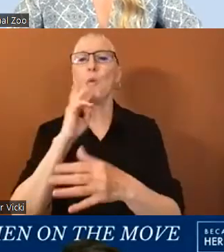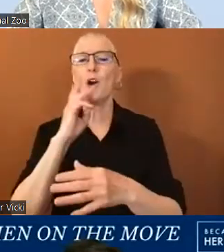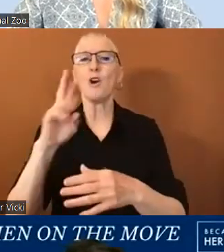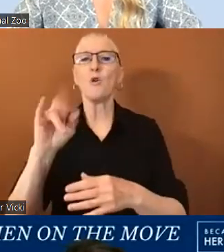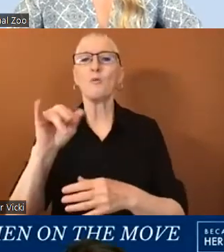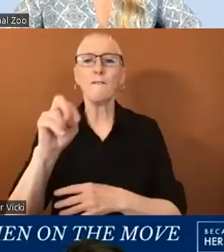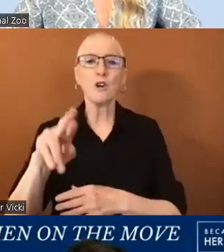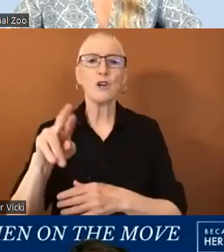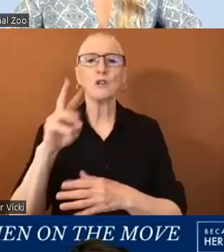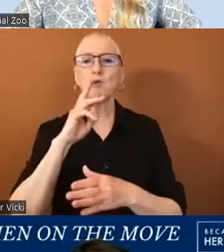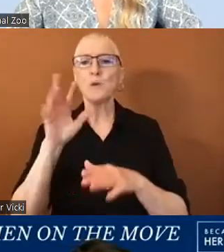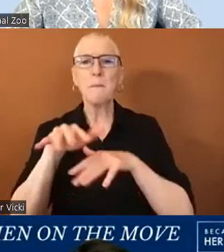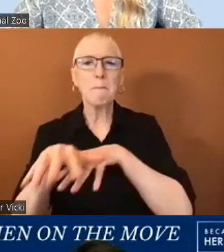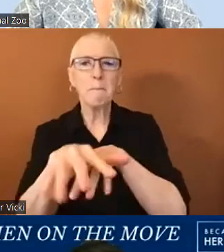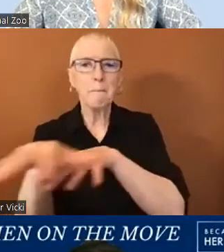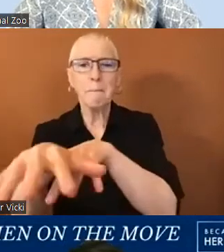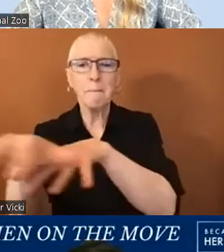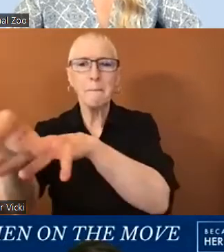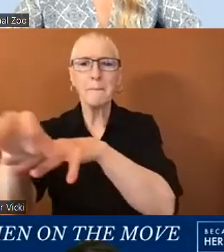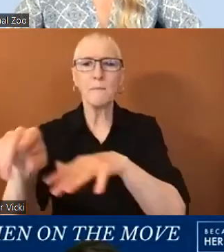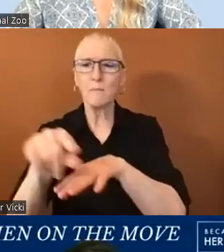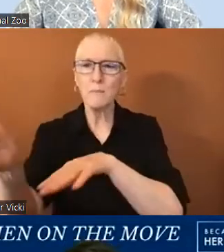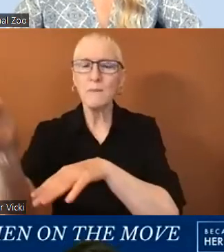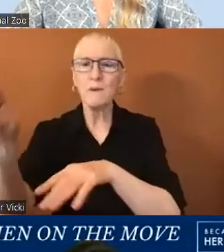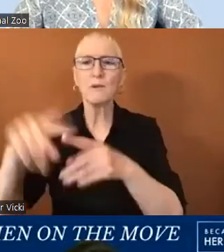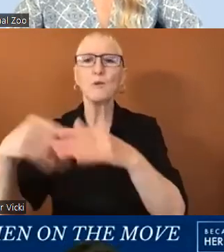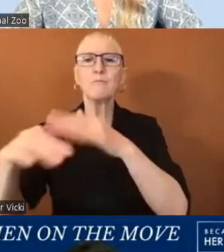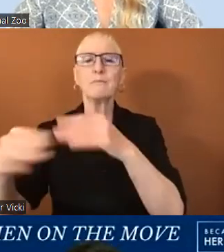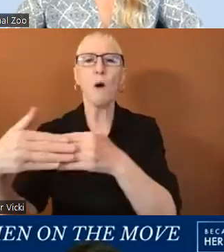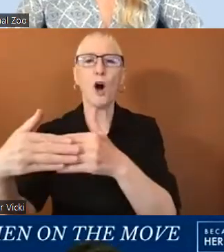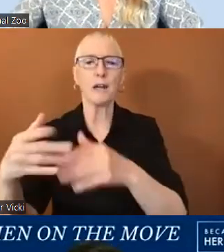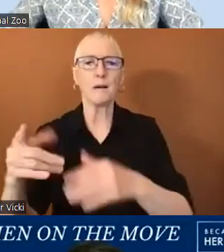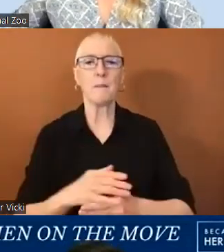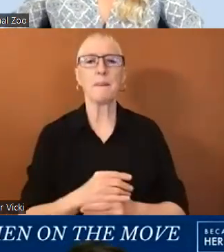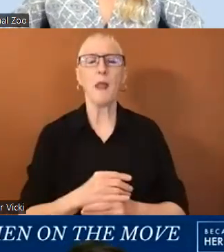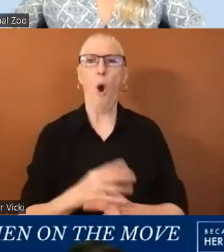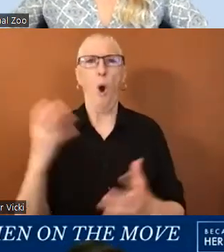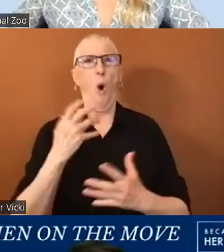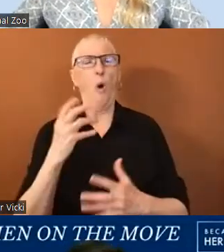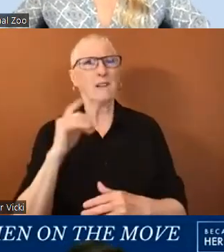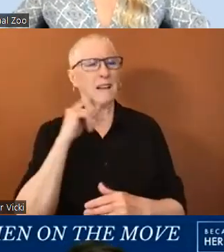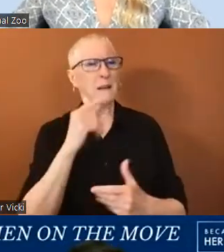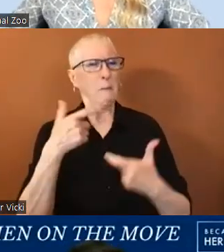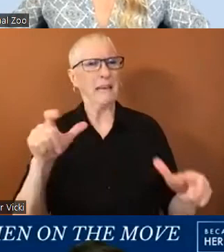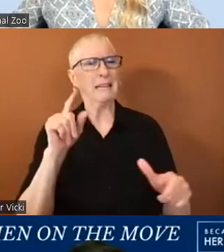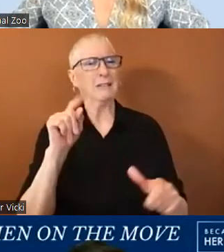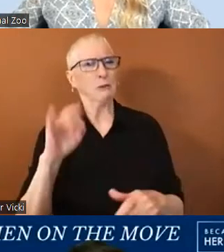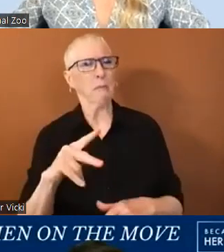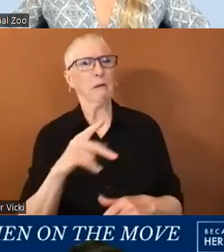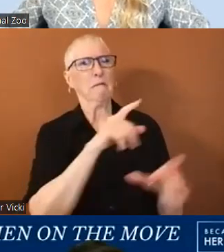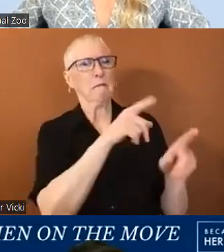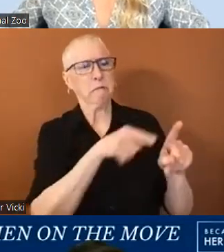kind of estuaries to spawn. >>Shelby: Wow, that sounds like a really big trip. Hey audience, do you know of